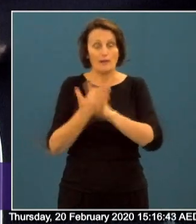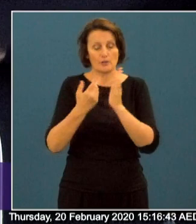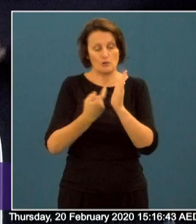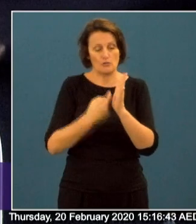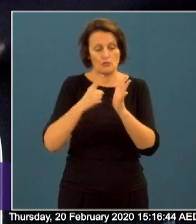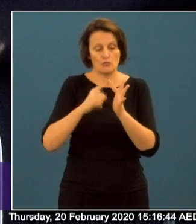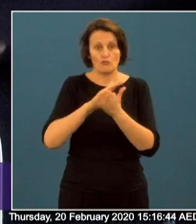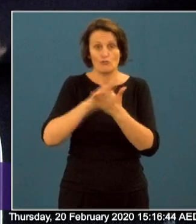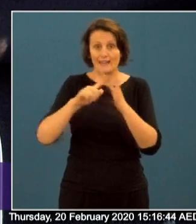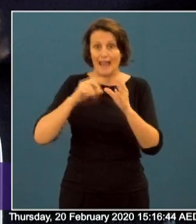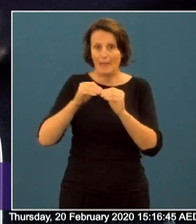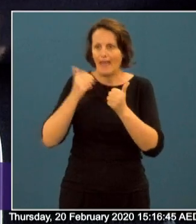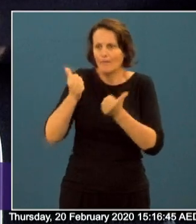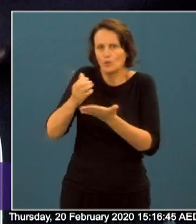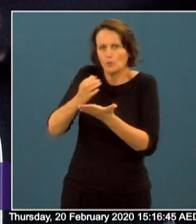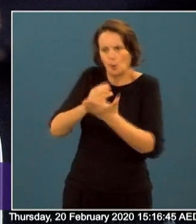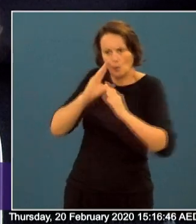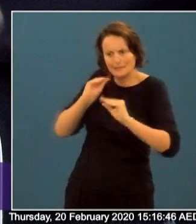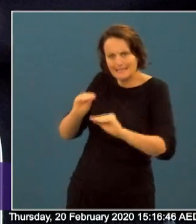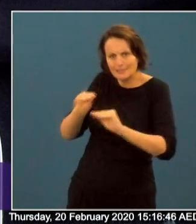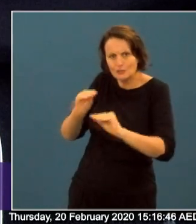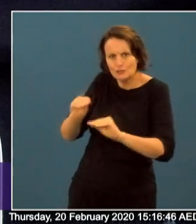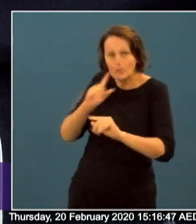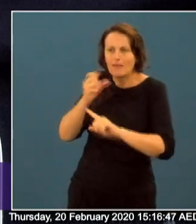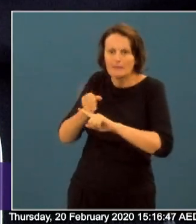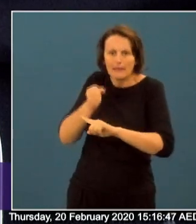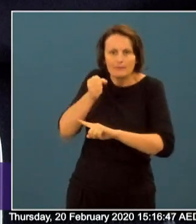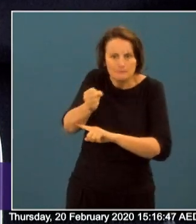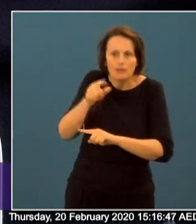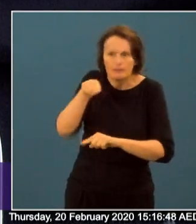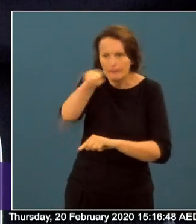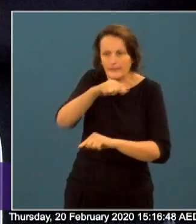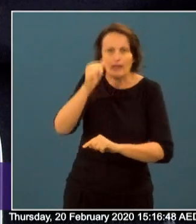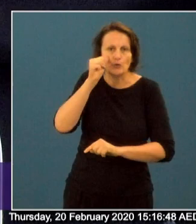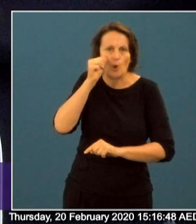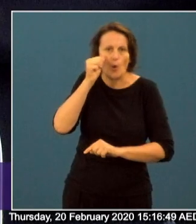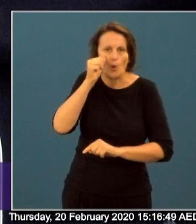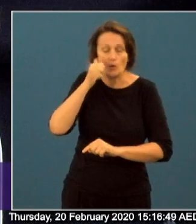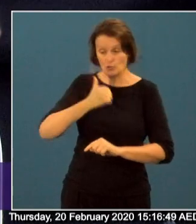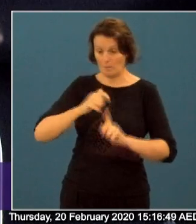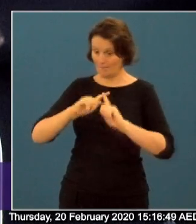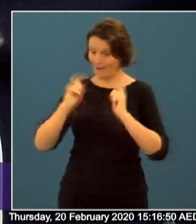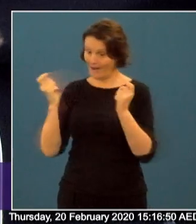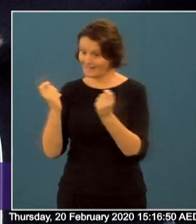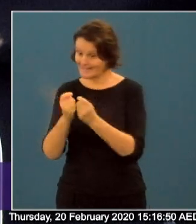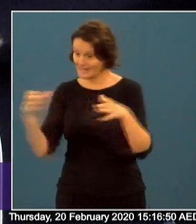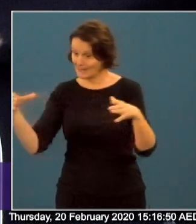some training positions. And so on our small multidisciplinary team, the health professionals —